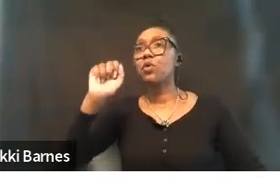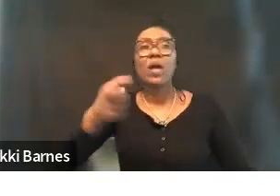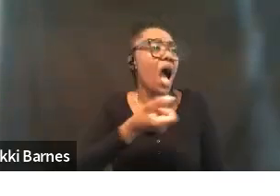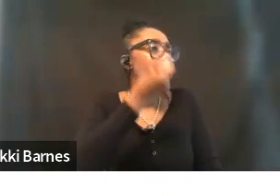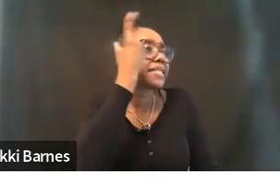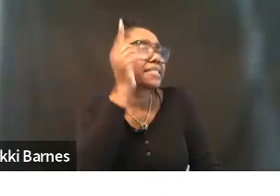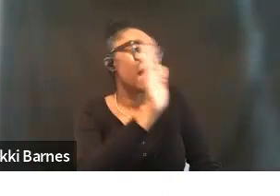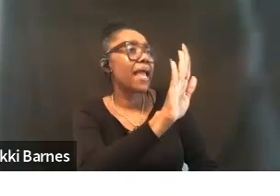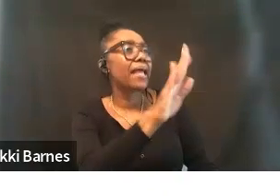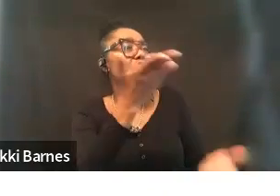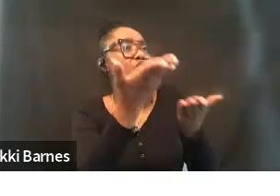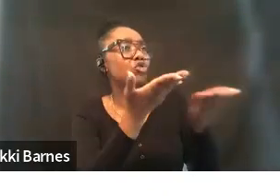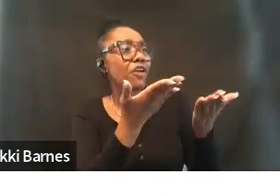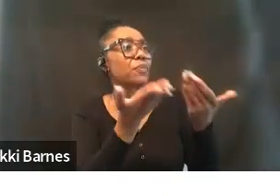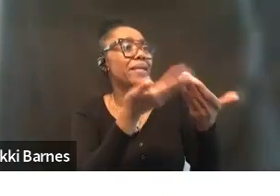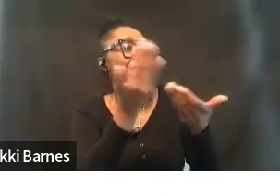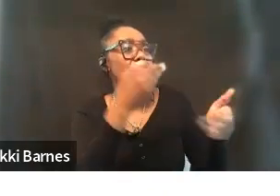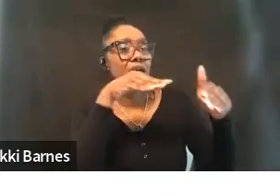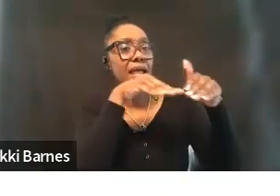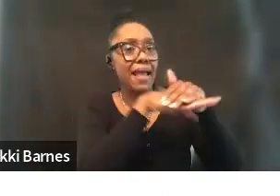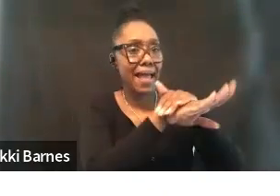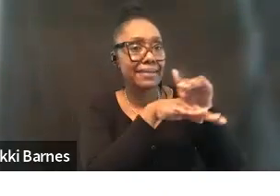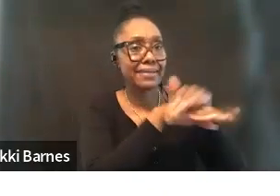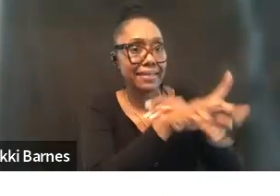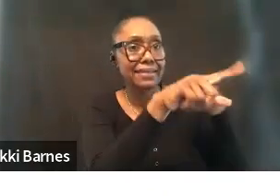They should be able to access. In the, health system and also understand the OCD system so that if somebody needed to be connected to something related to their disability needs.